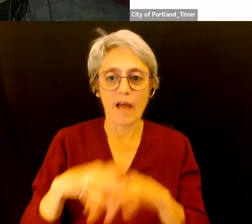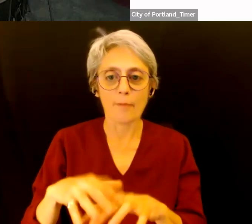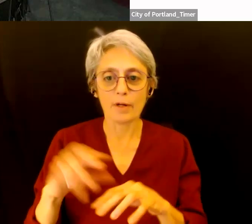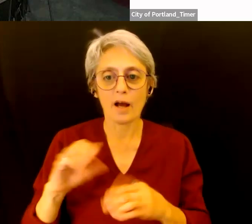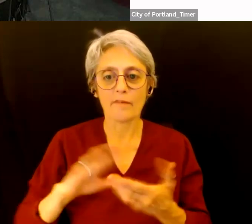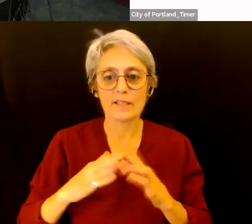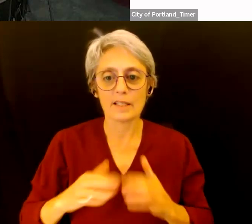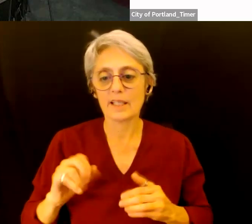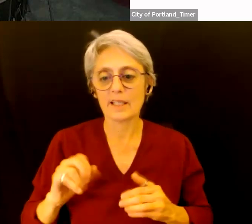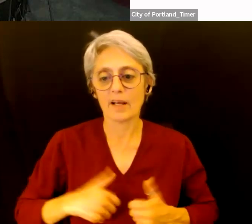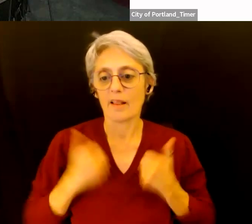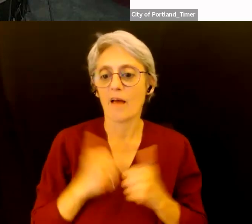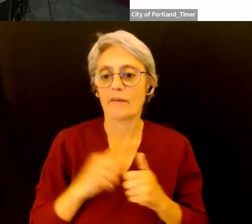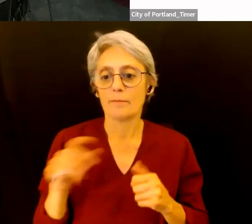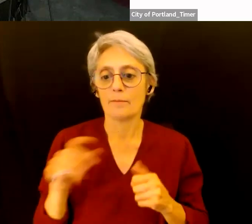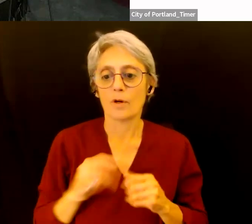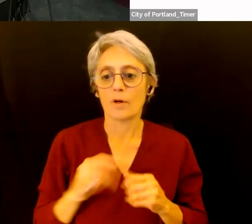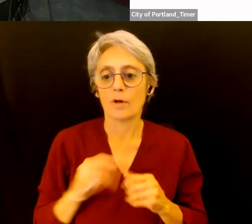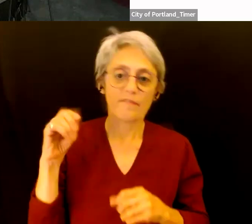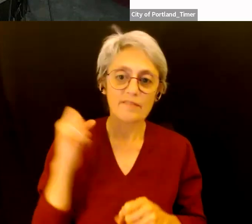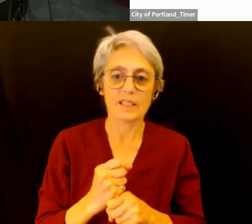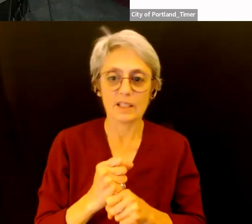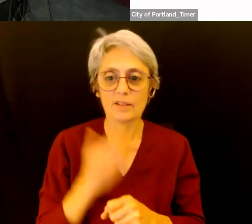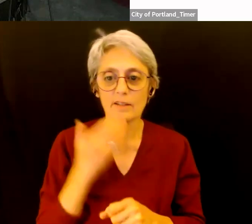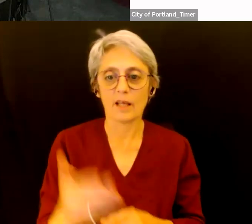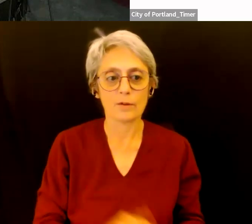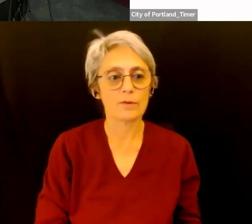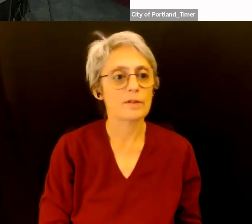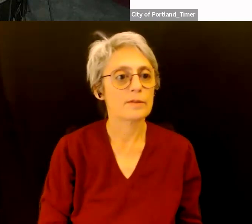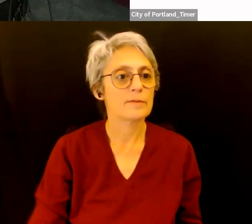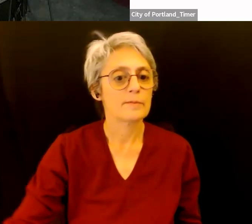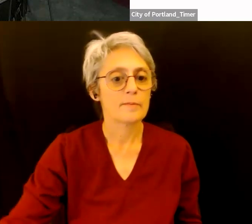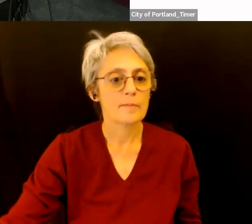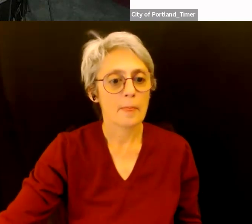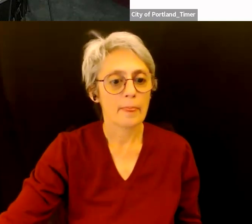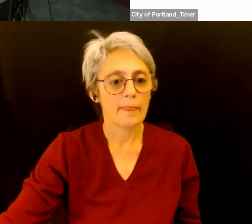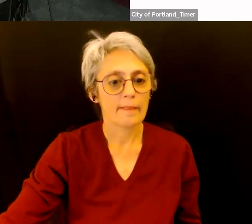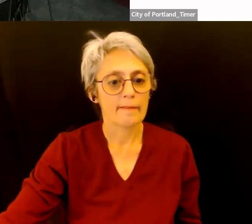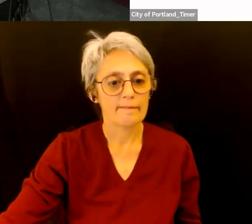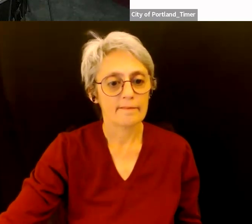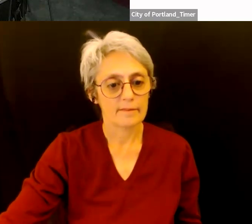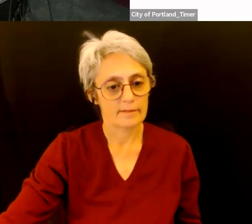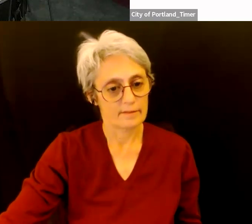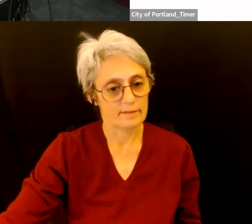Thank you.